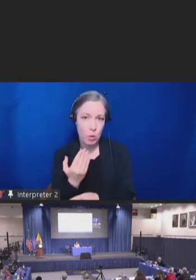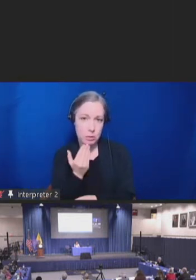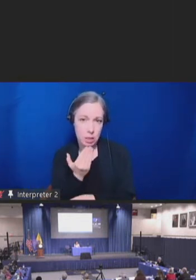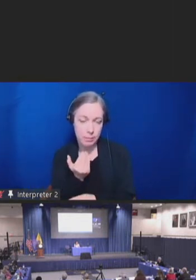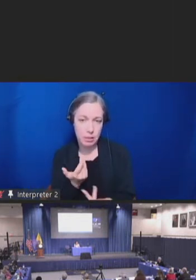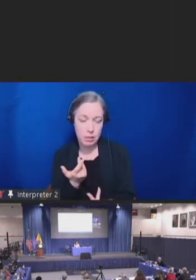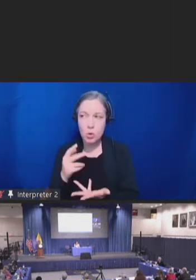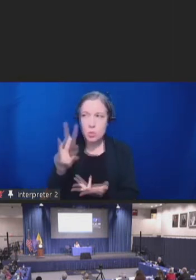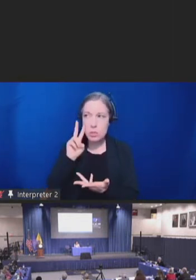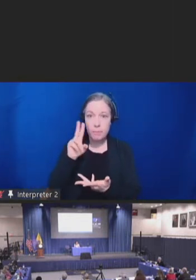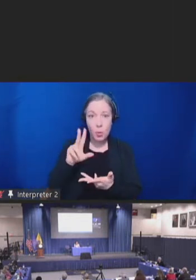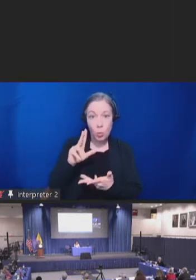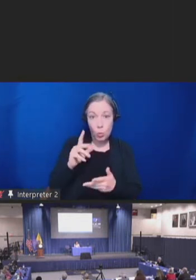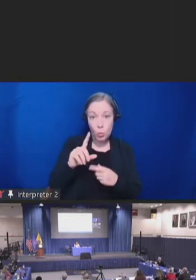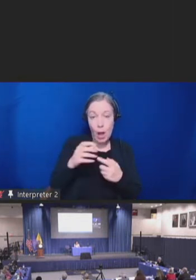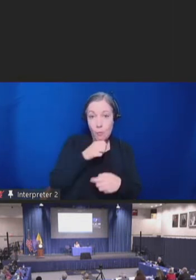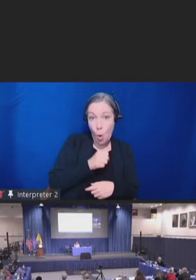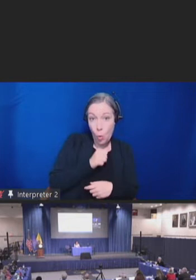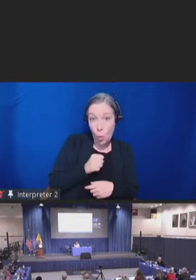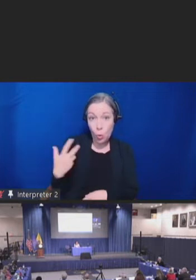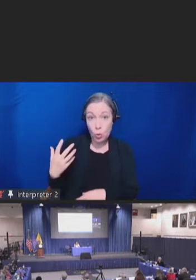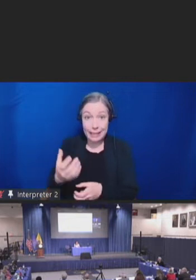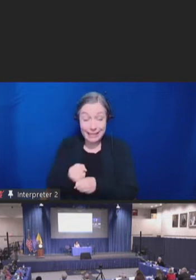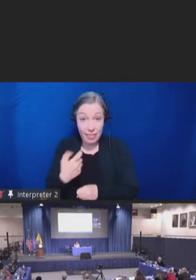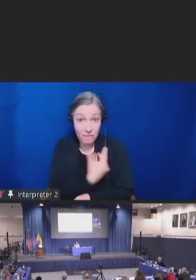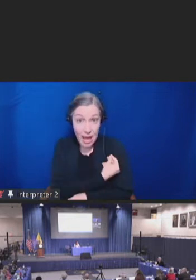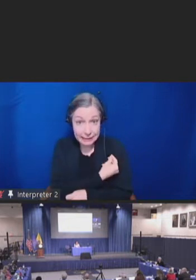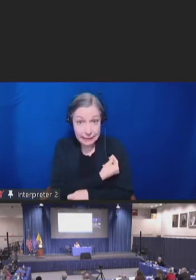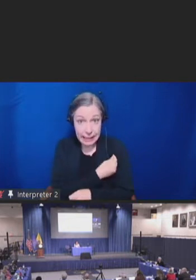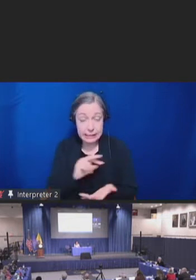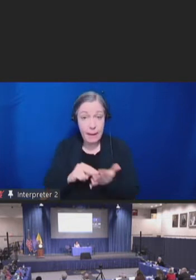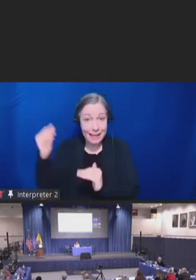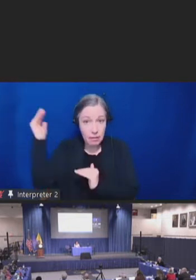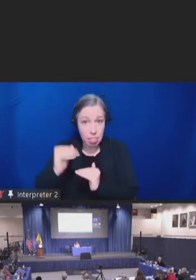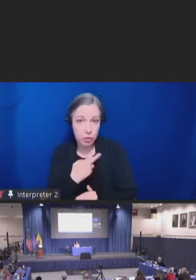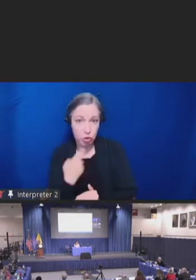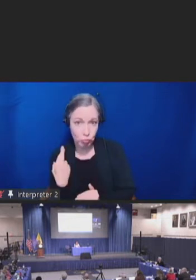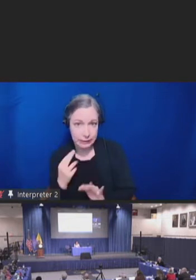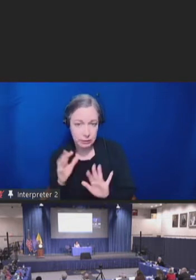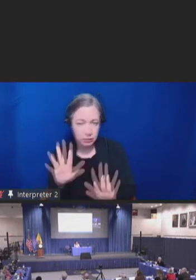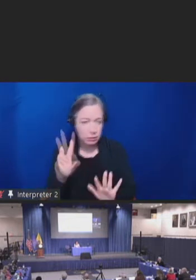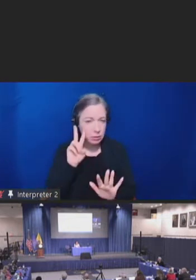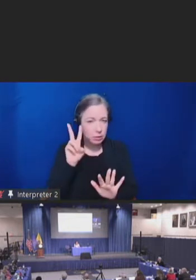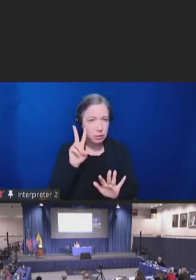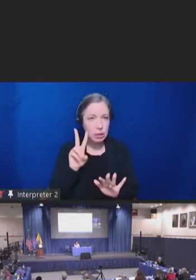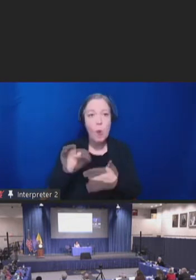And then that's summed across all vaccines in the first two years of life. The outcome was type 1 diabetes mellitus.